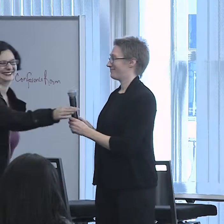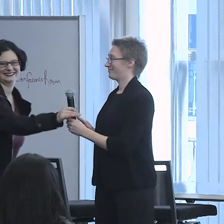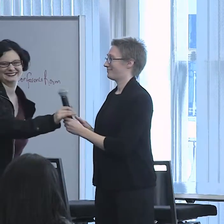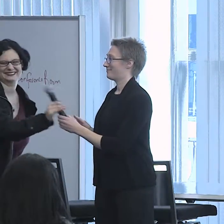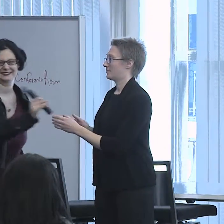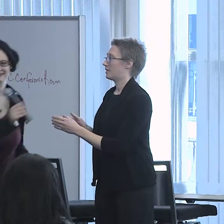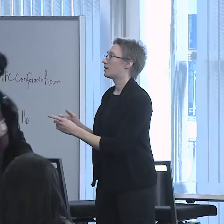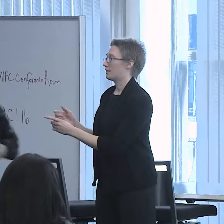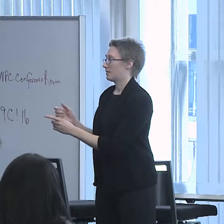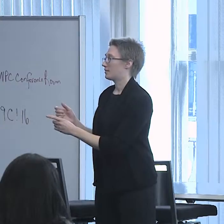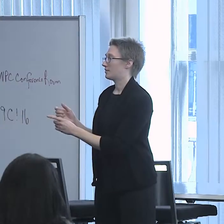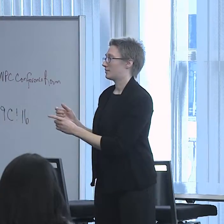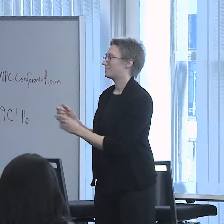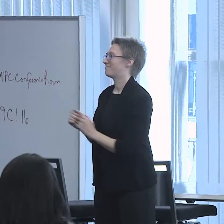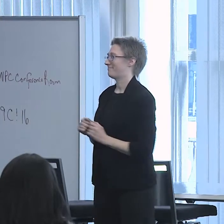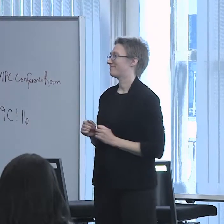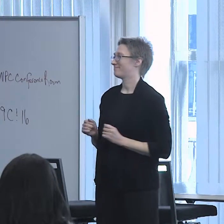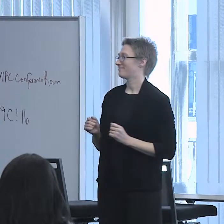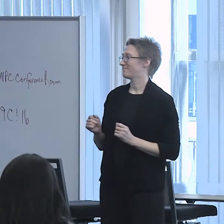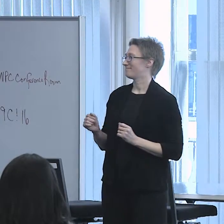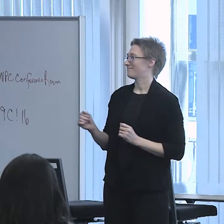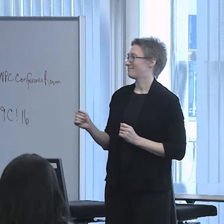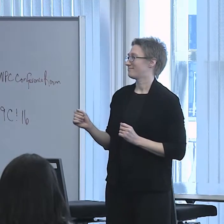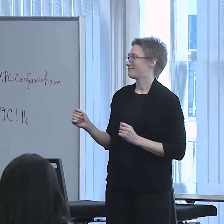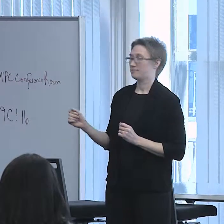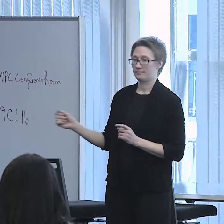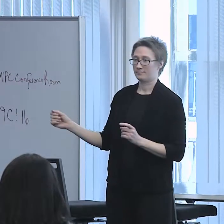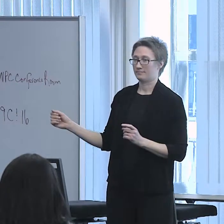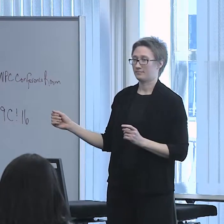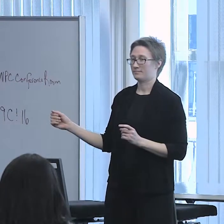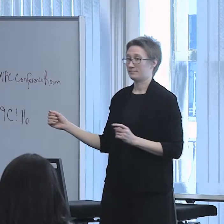I'd have to look at stuff for other disabilities, though.